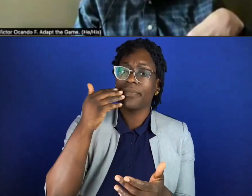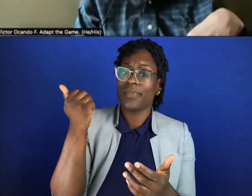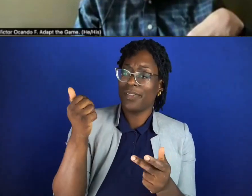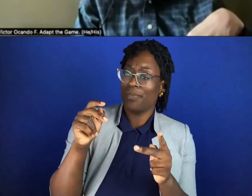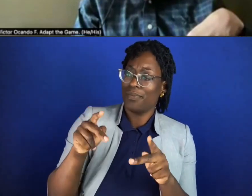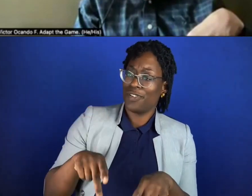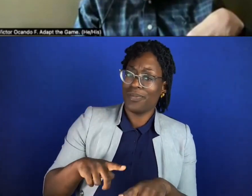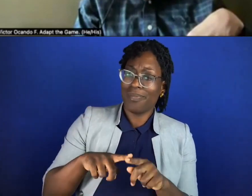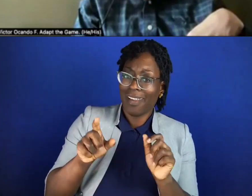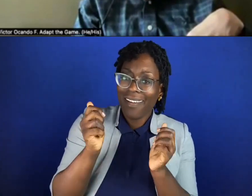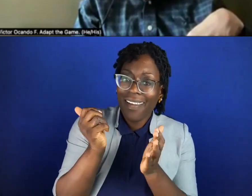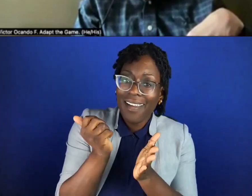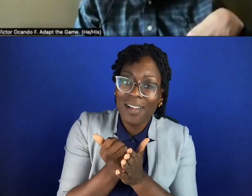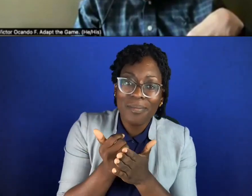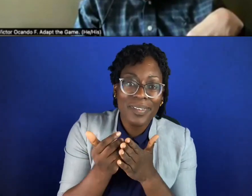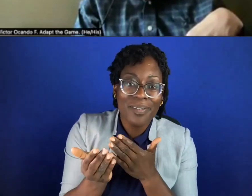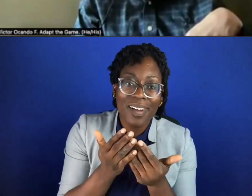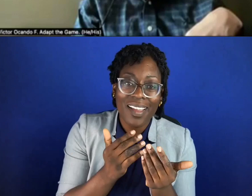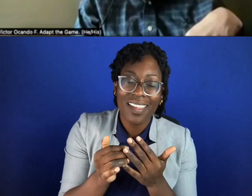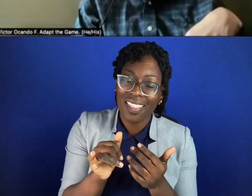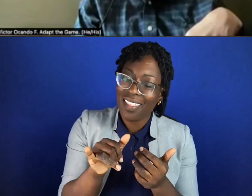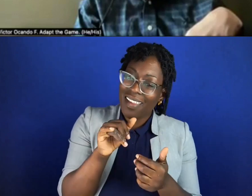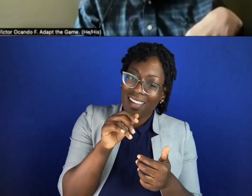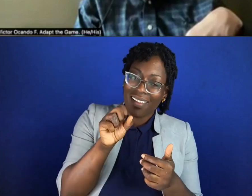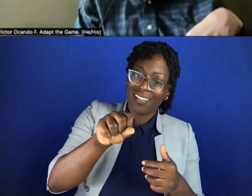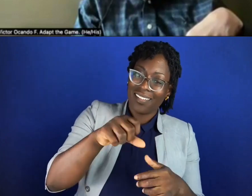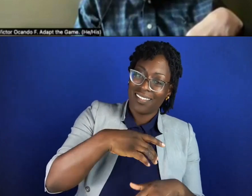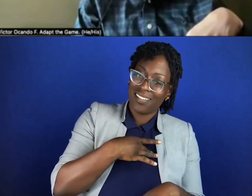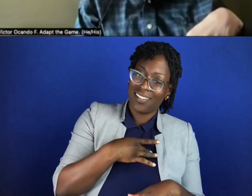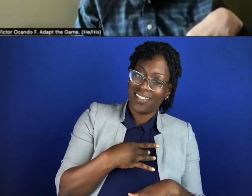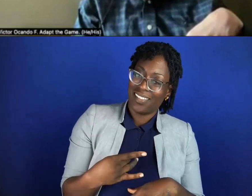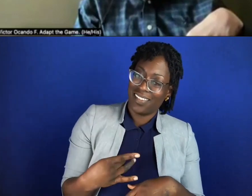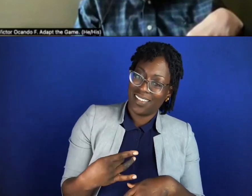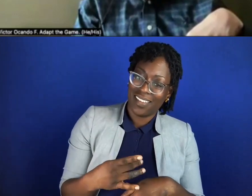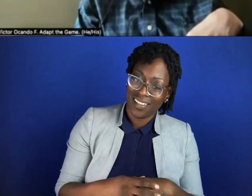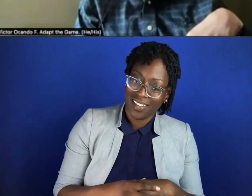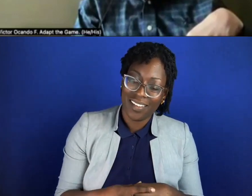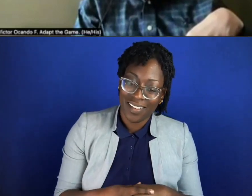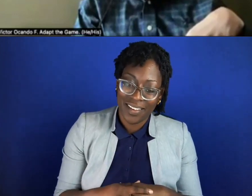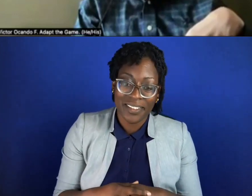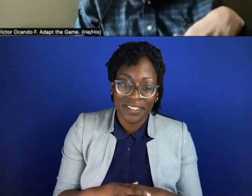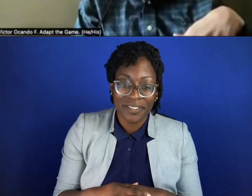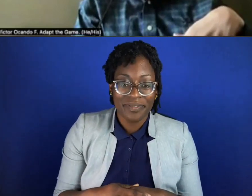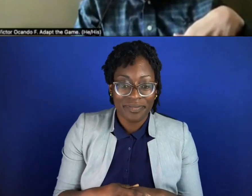but let me try to help anyway by connecting you to someone who might